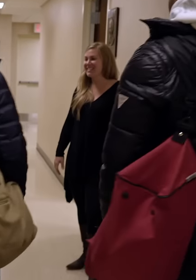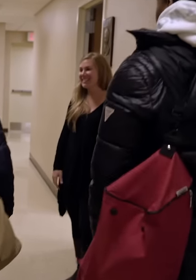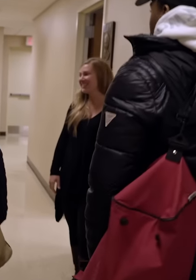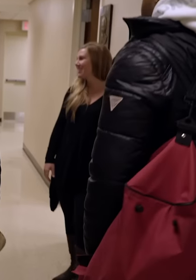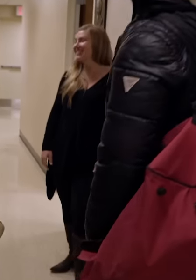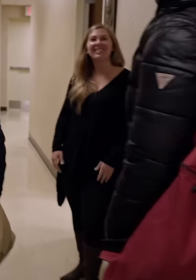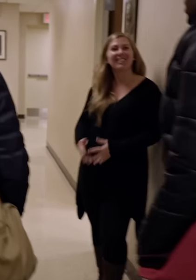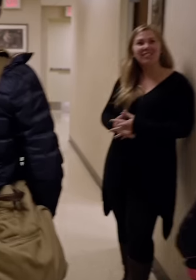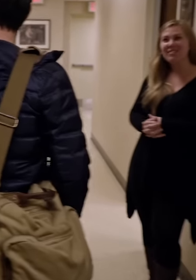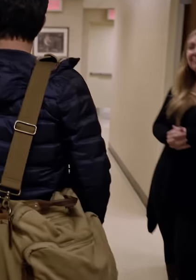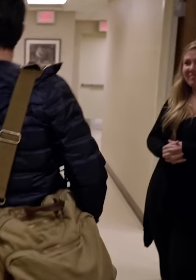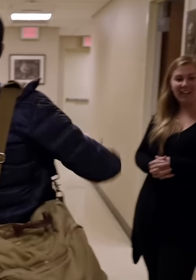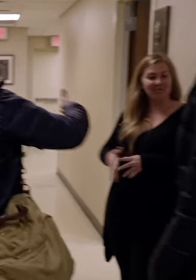but they're pretty busy over there.